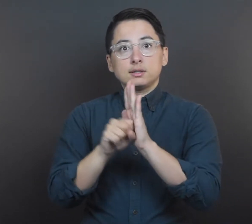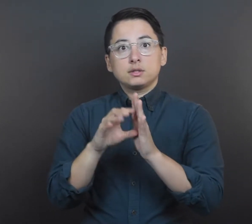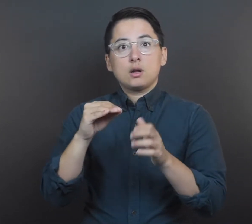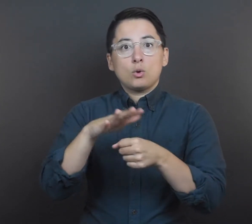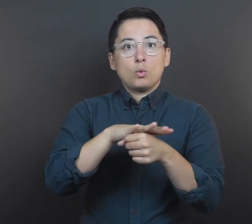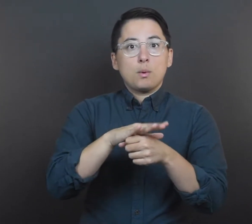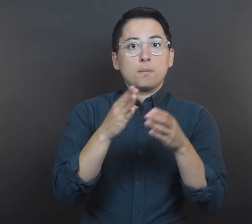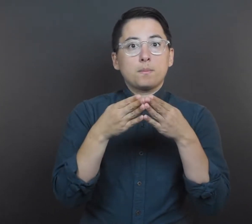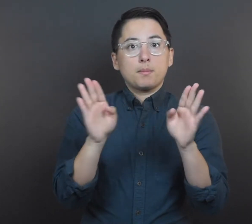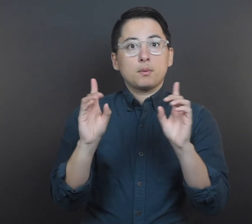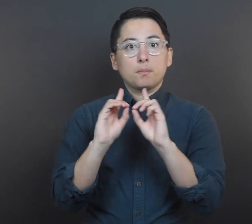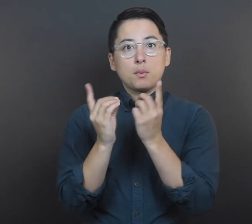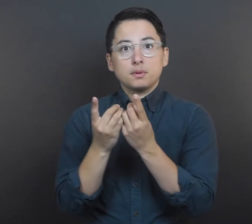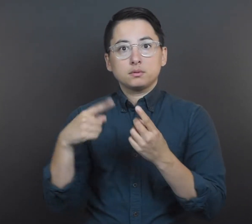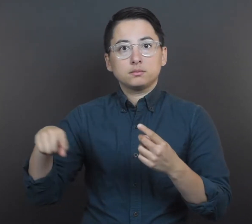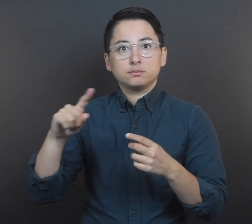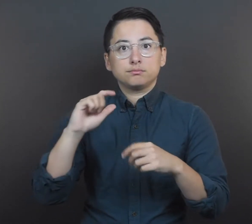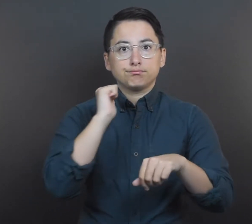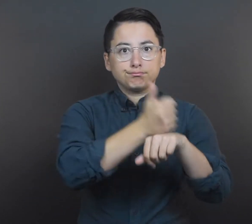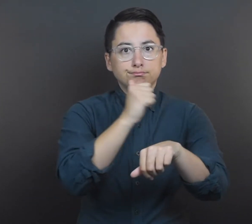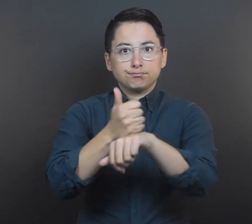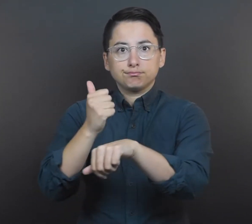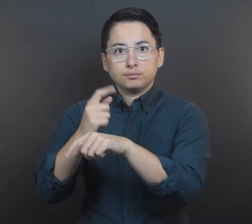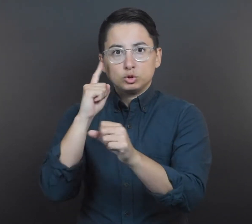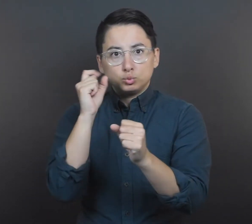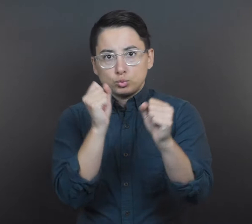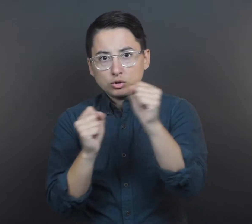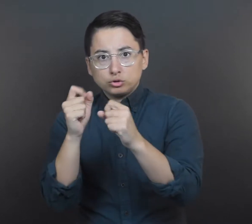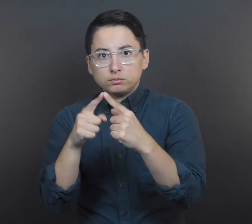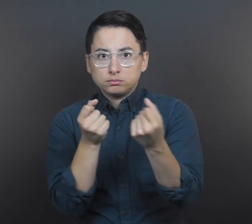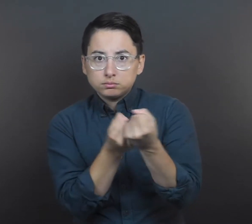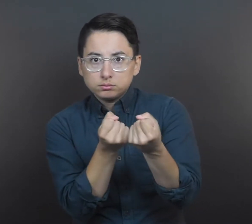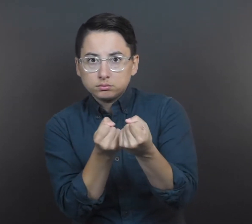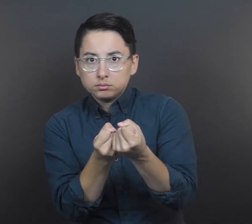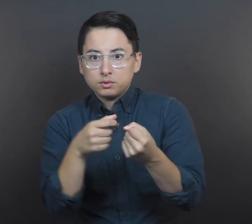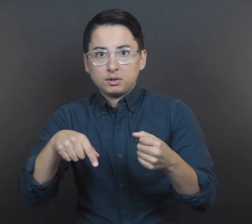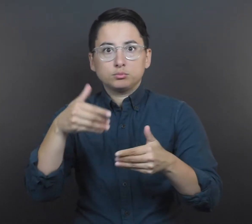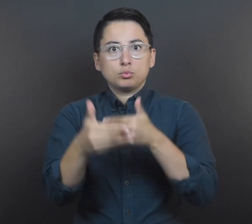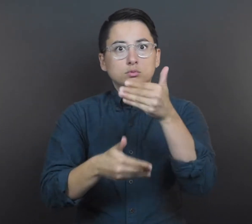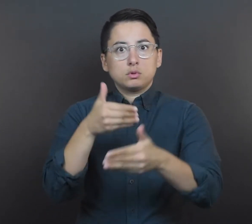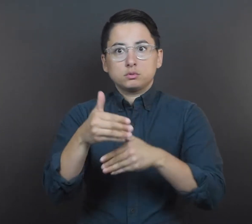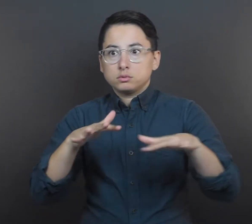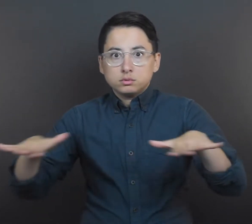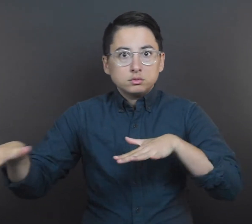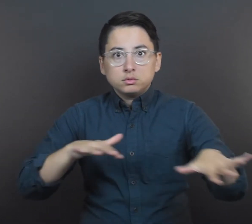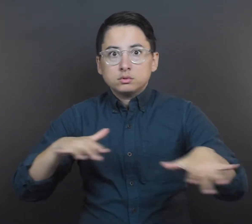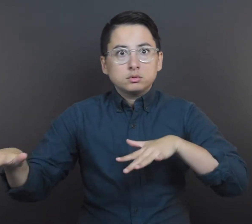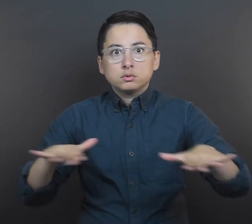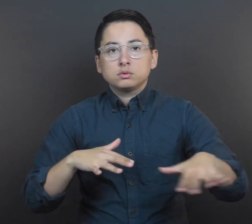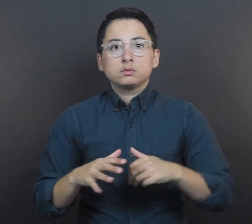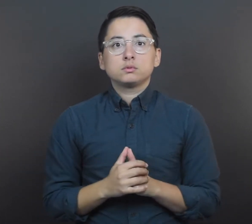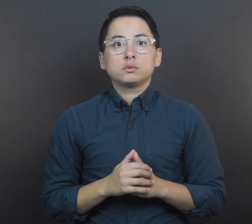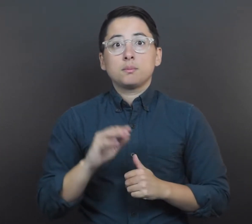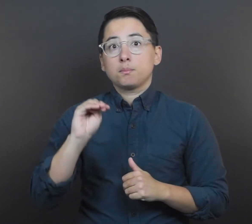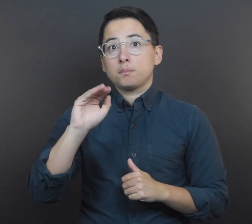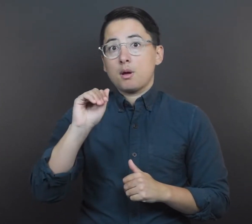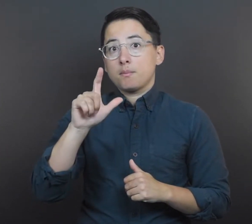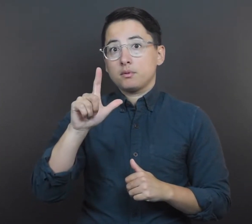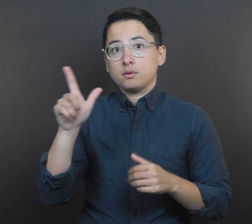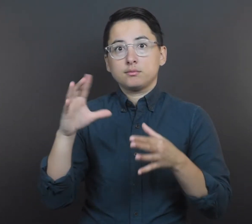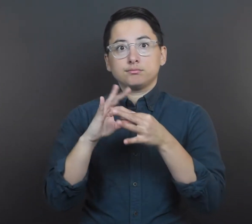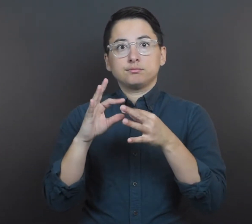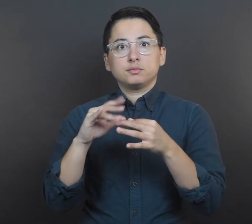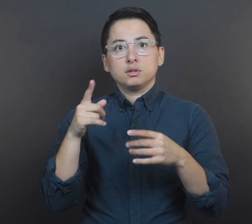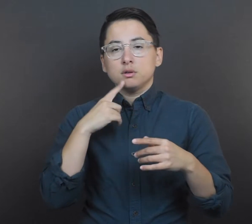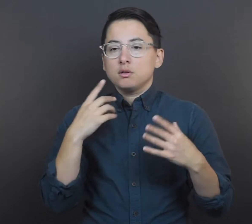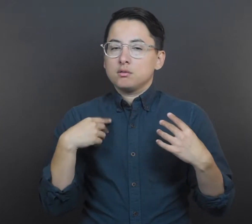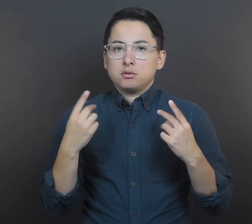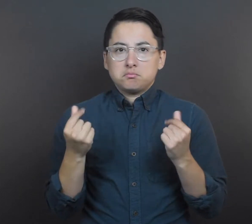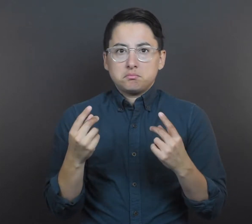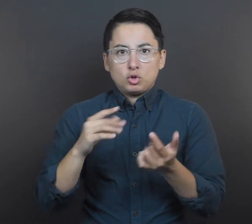DHS, the Department of Defense (DoD), and the state and local health departments are